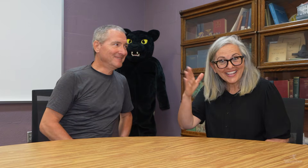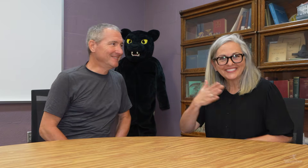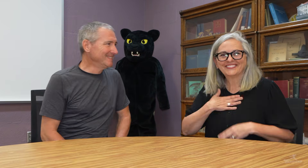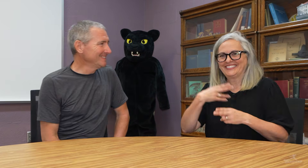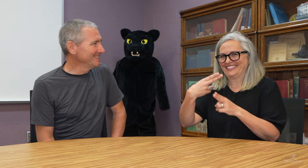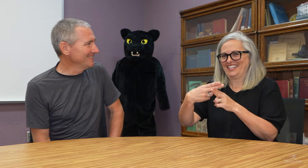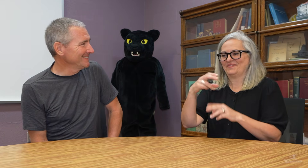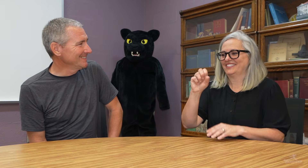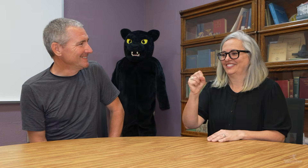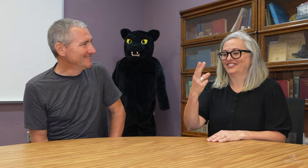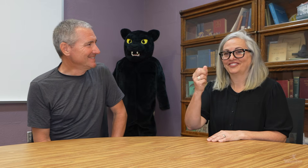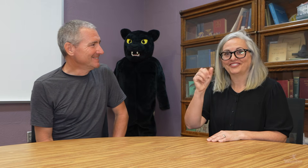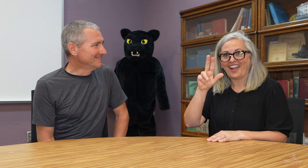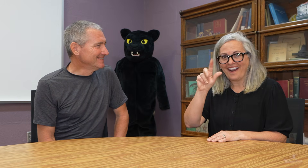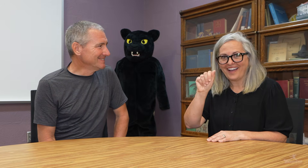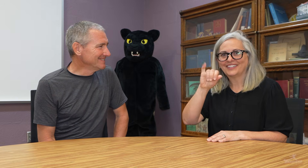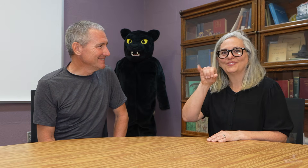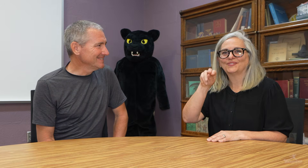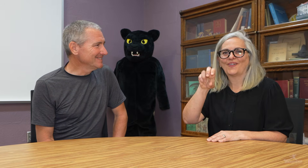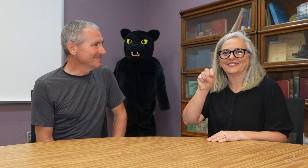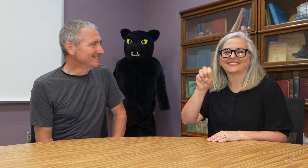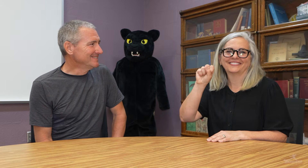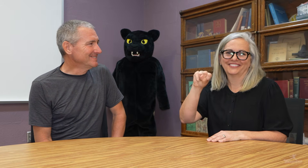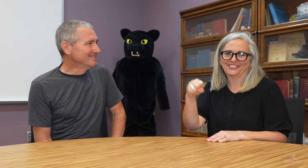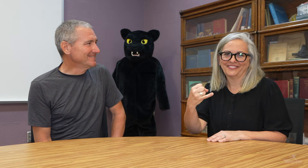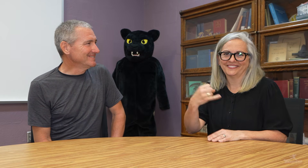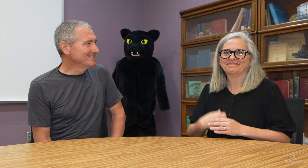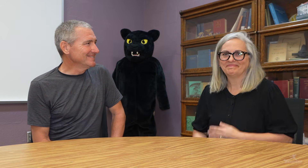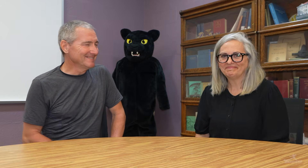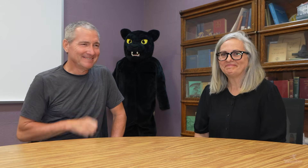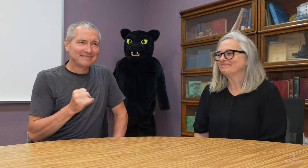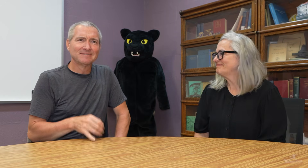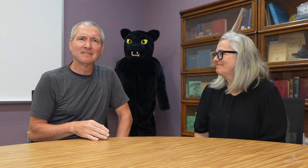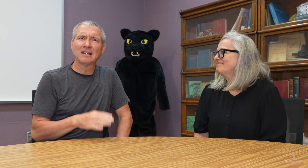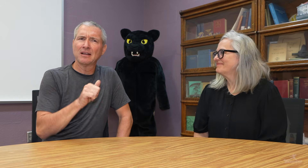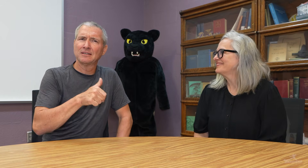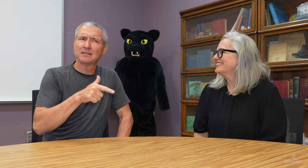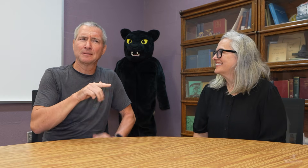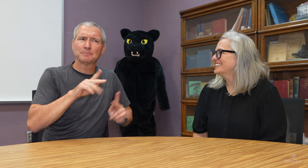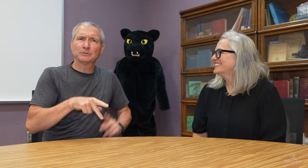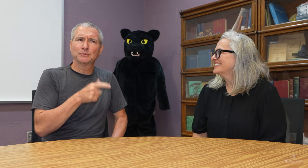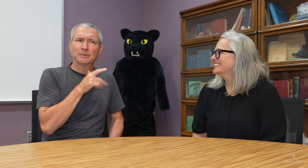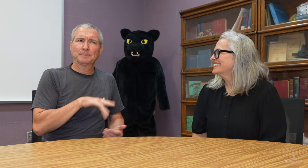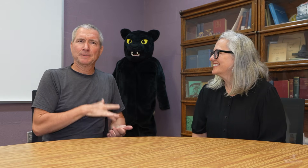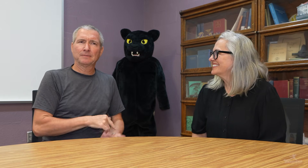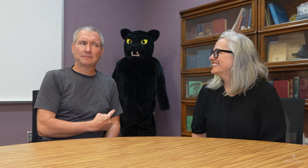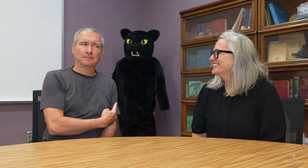Hi! My name is Sharla Jones. We have a third person here in the middle…